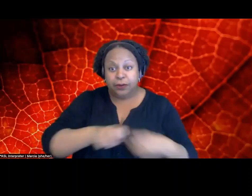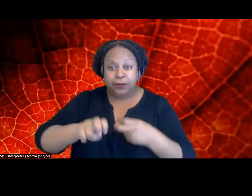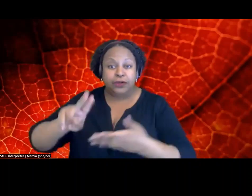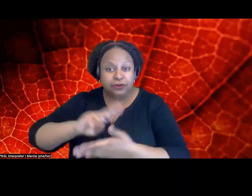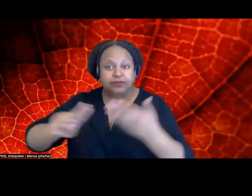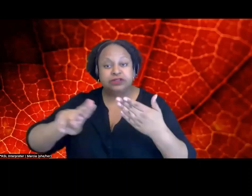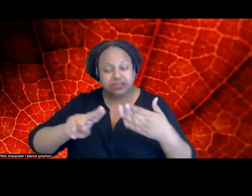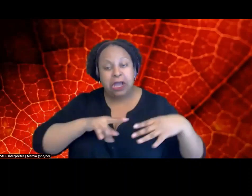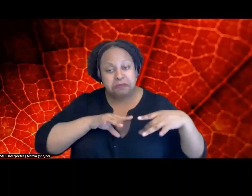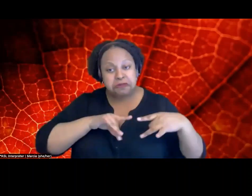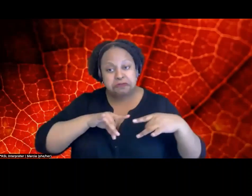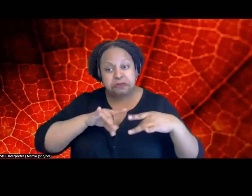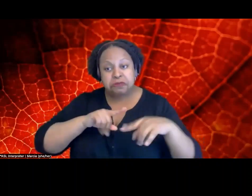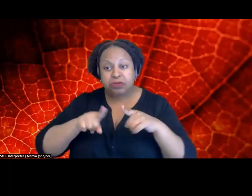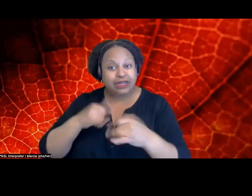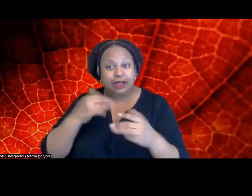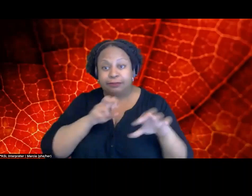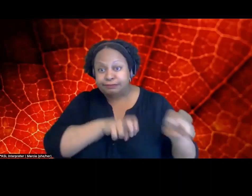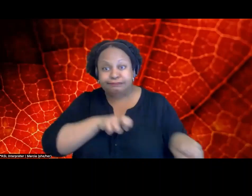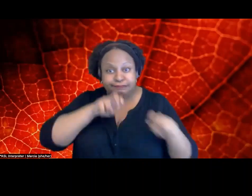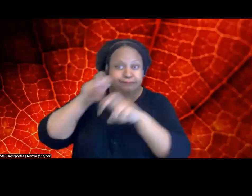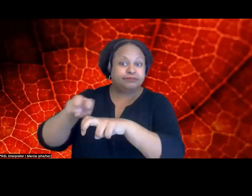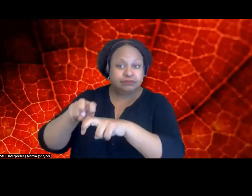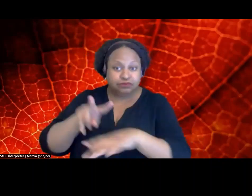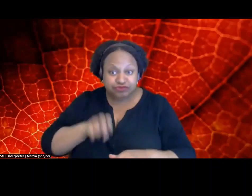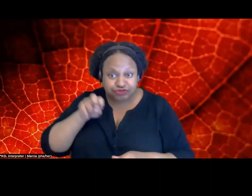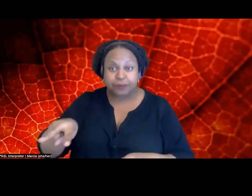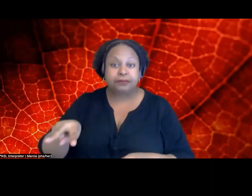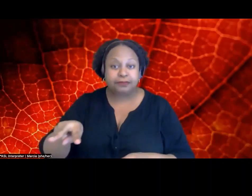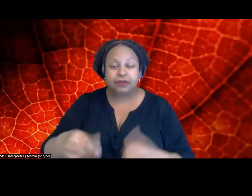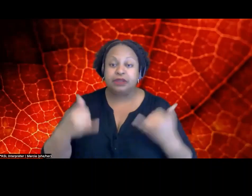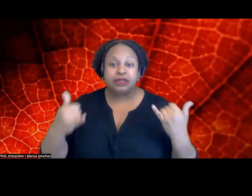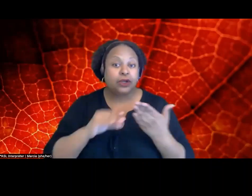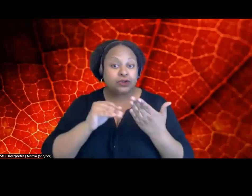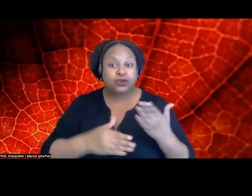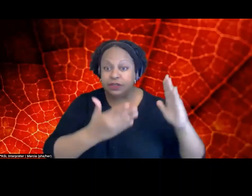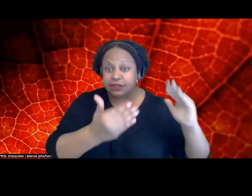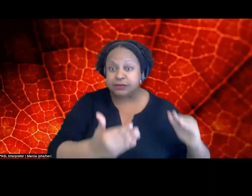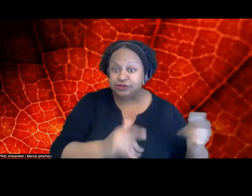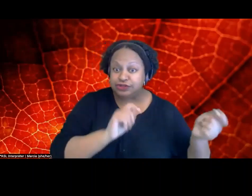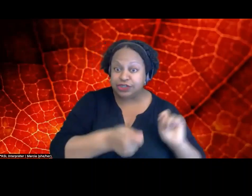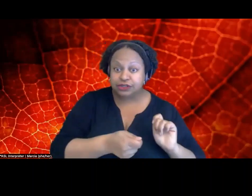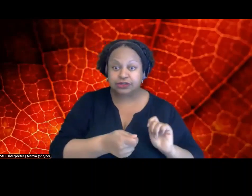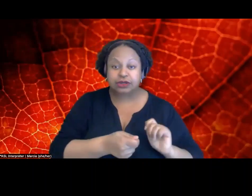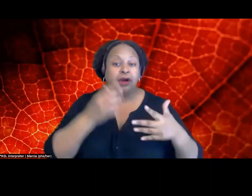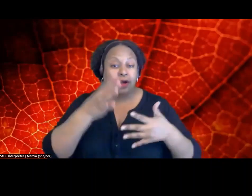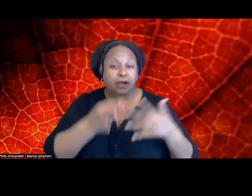Student expectations have changed. The options available for accommodation classrooms,